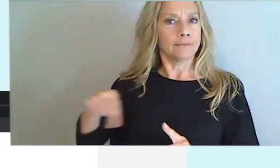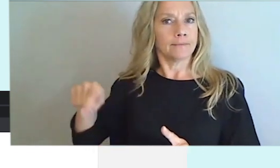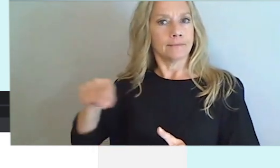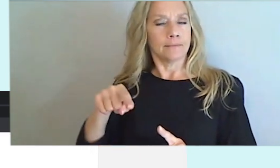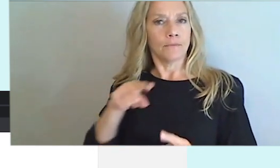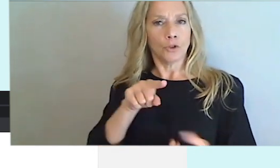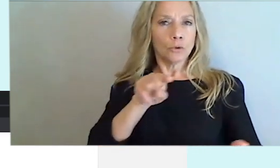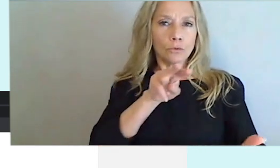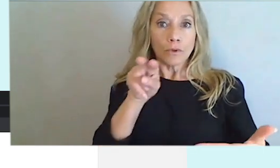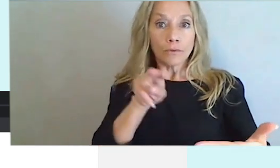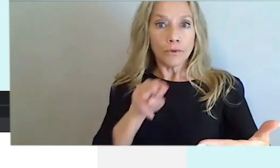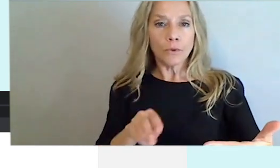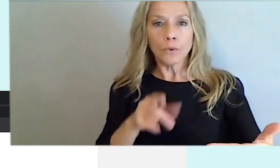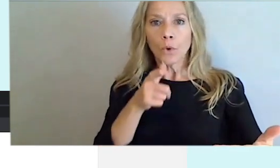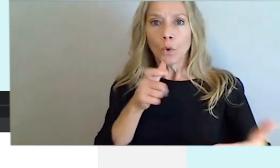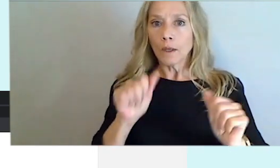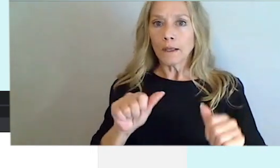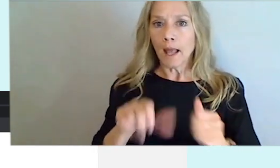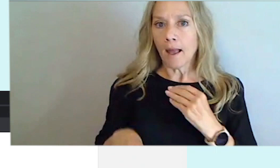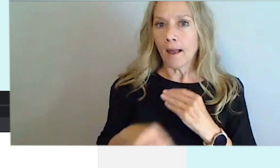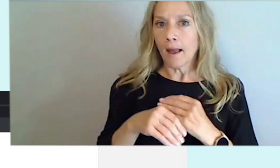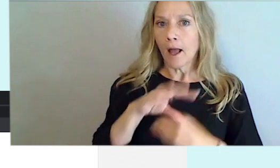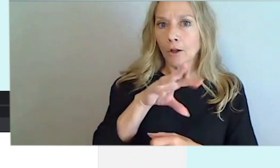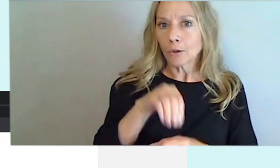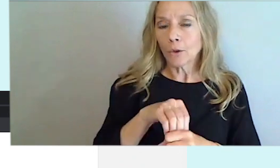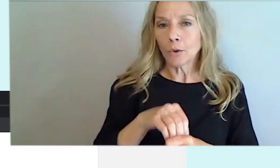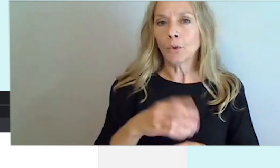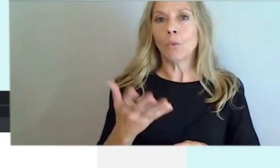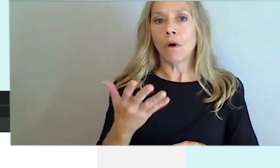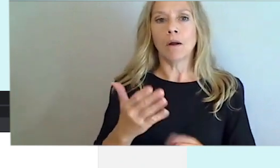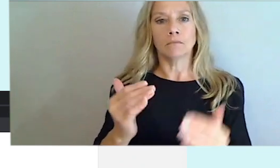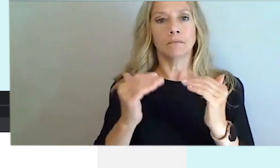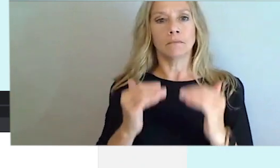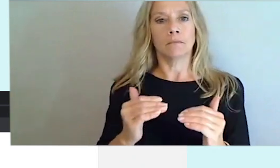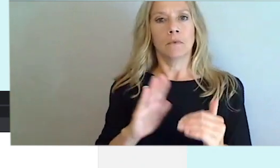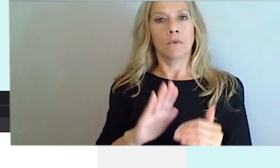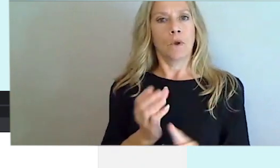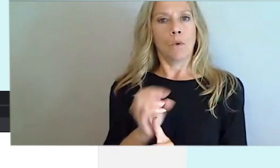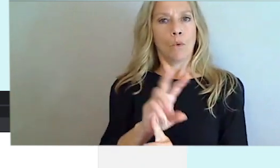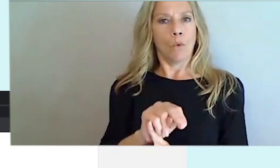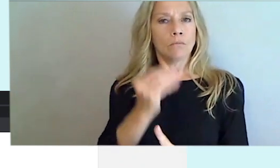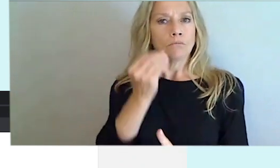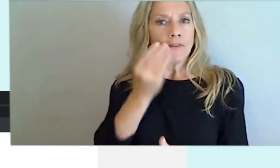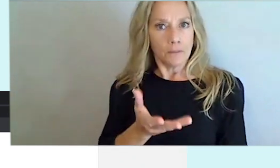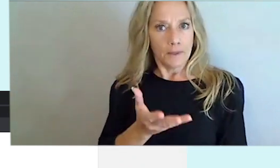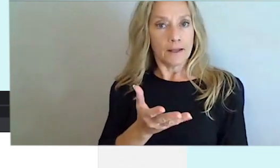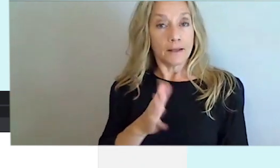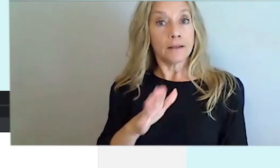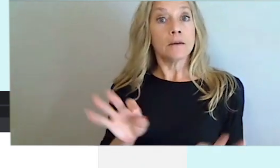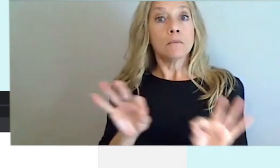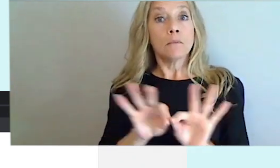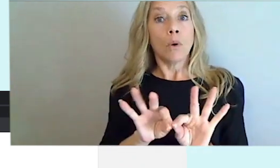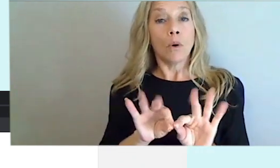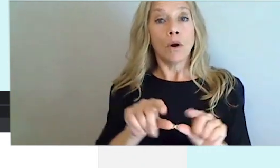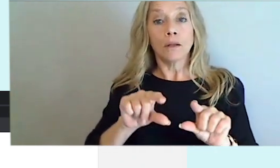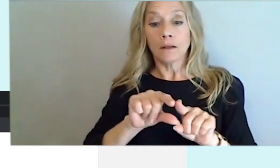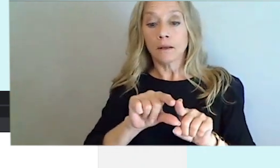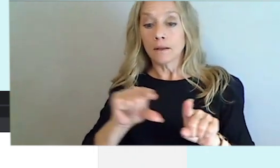and then continue to the personal information section. Remember, the fields that are grayed out cannot be changed.